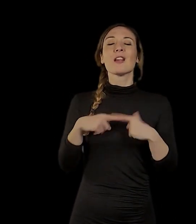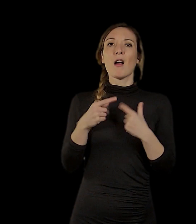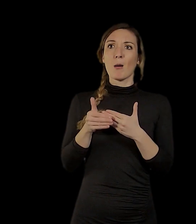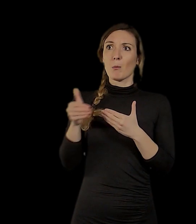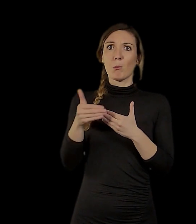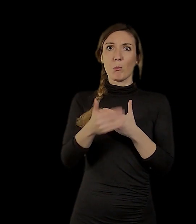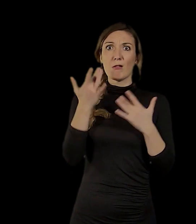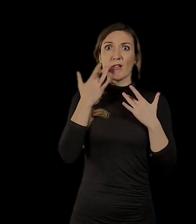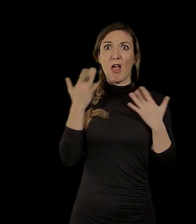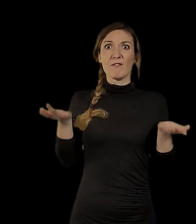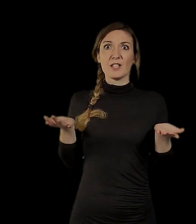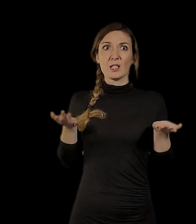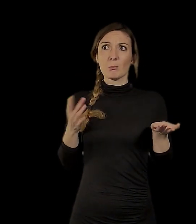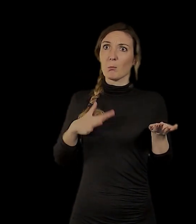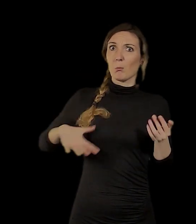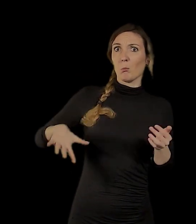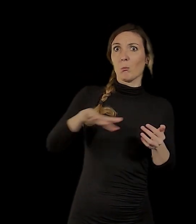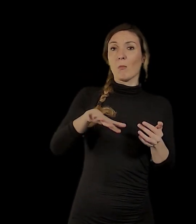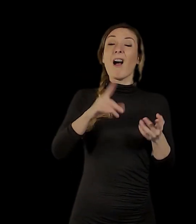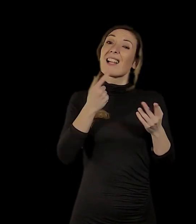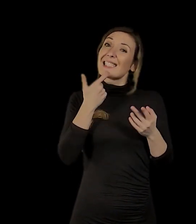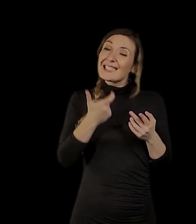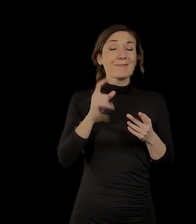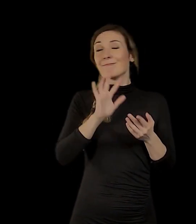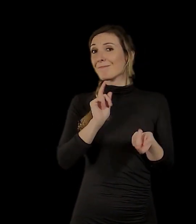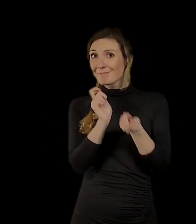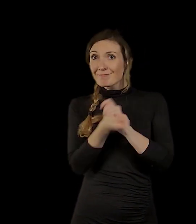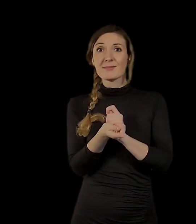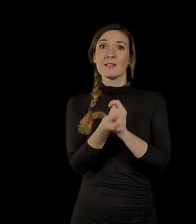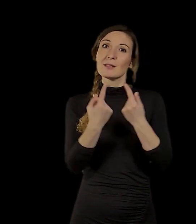area in the direction between Modřany and the river. And at the same time, we wanted